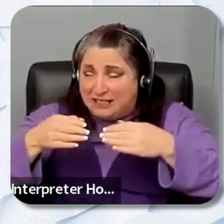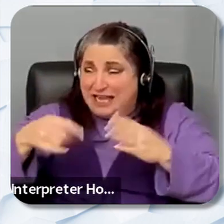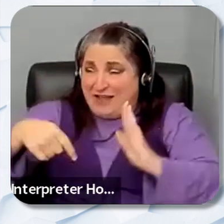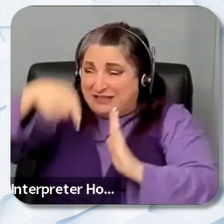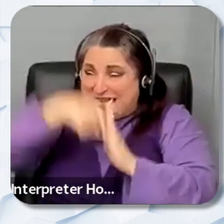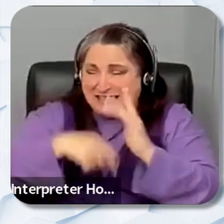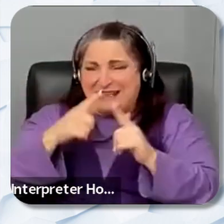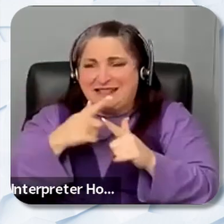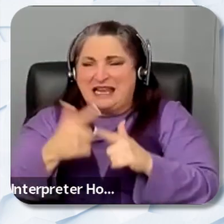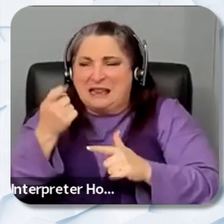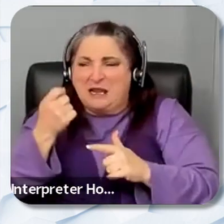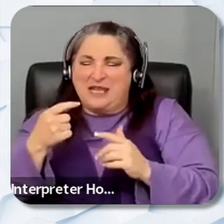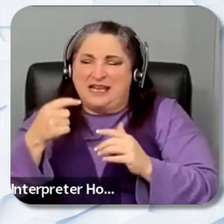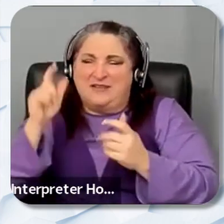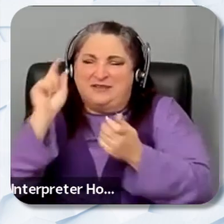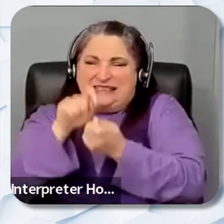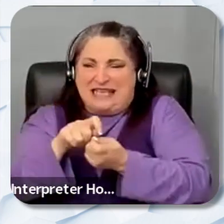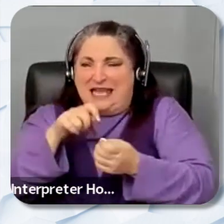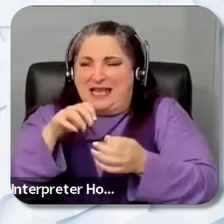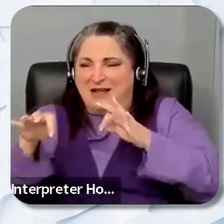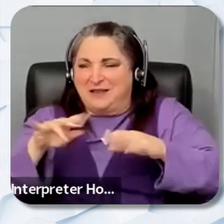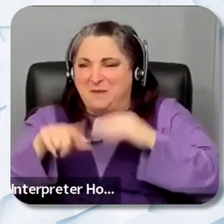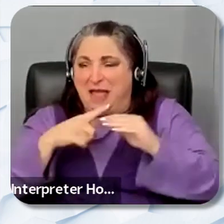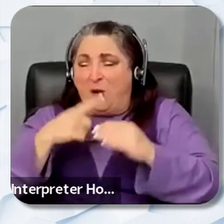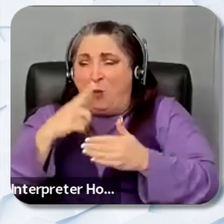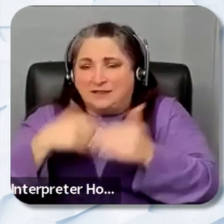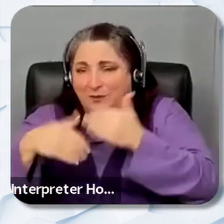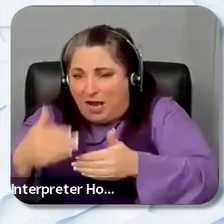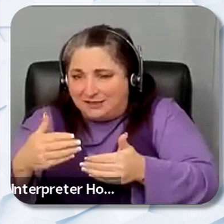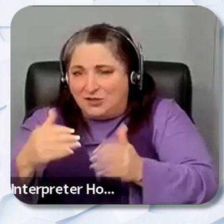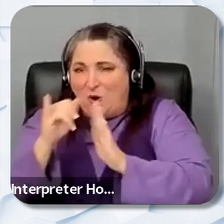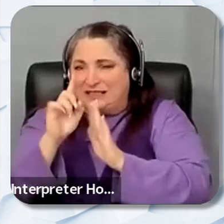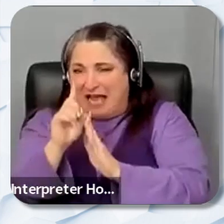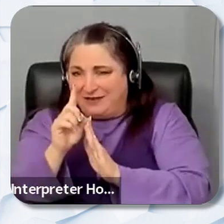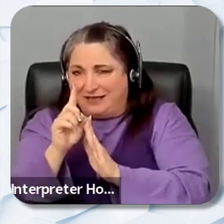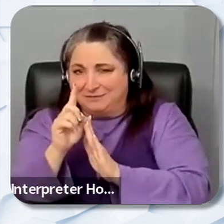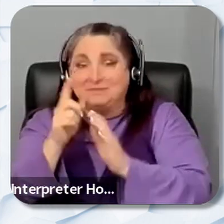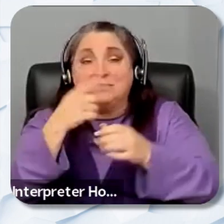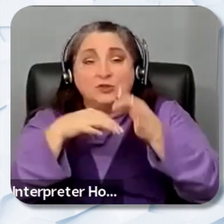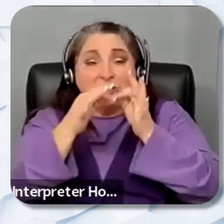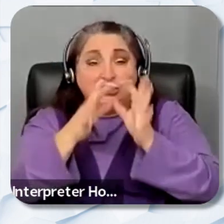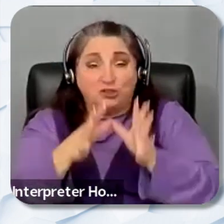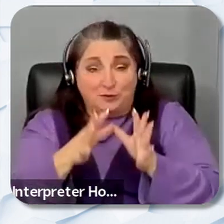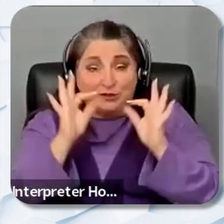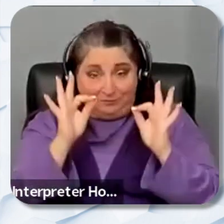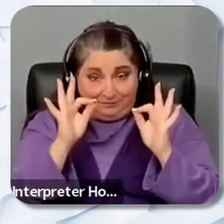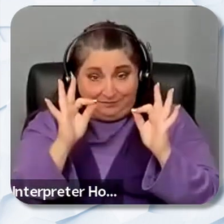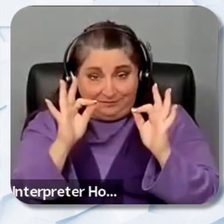a little bit of detail about what the process is for identifying. At the bottom of the letter